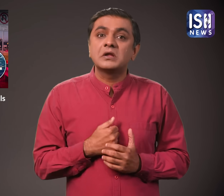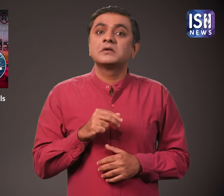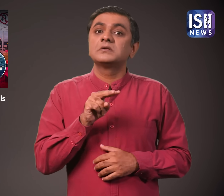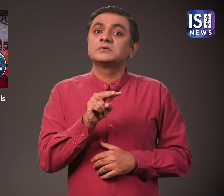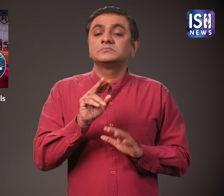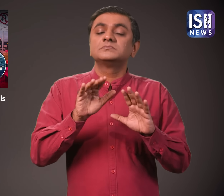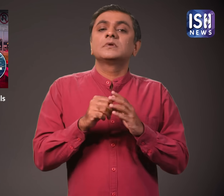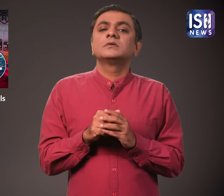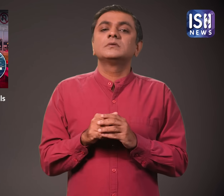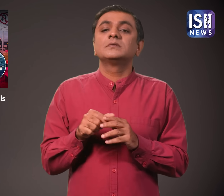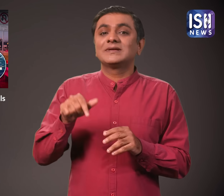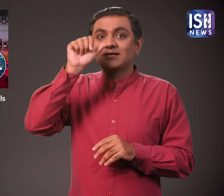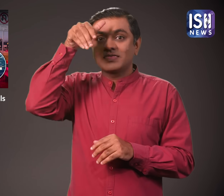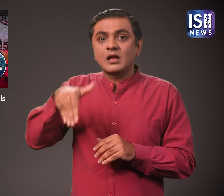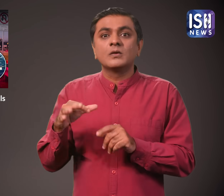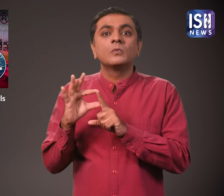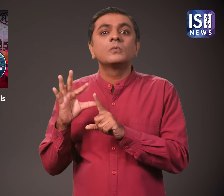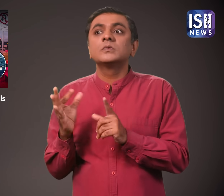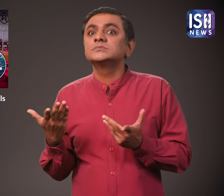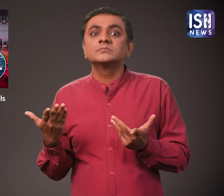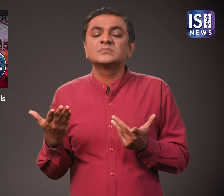Interestingly, how did India react to this?